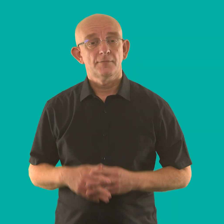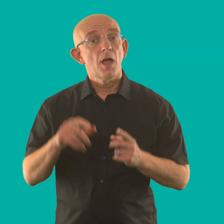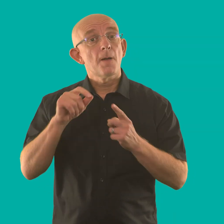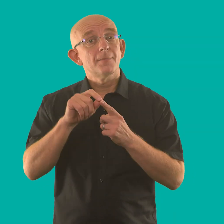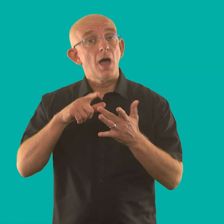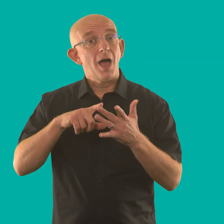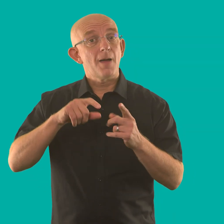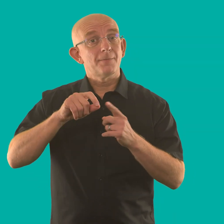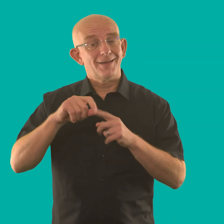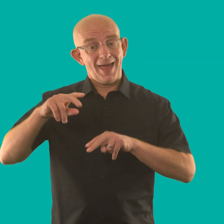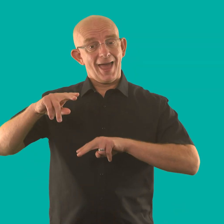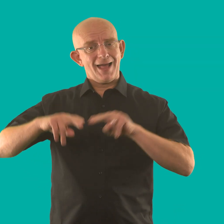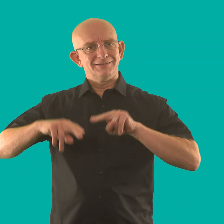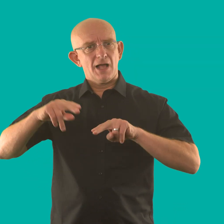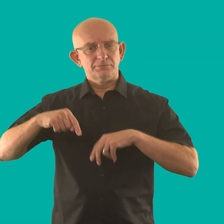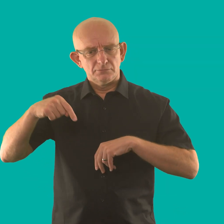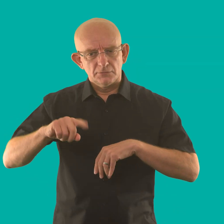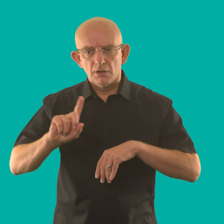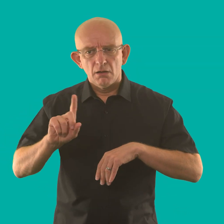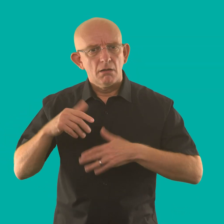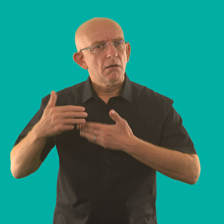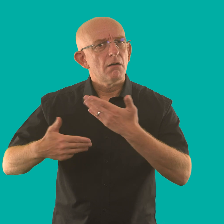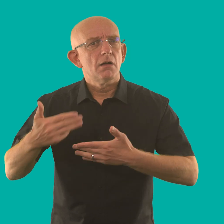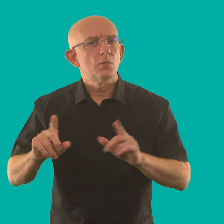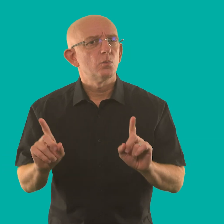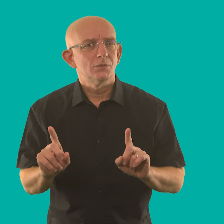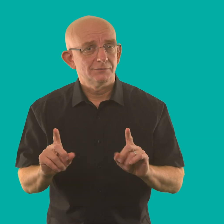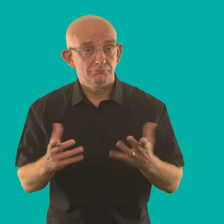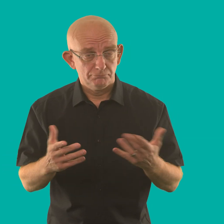What happens at a PIP assessment